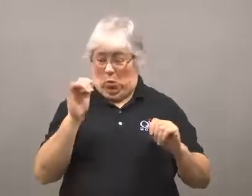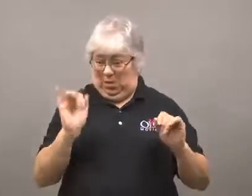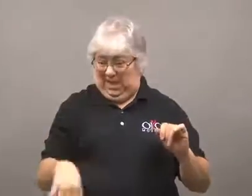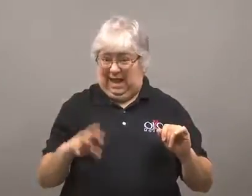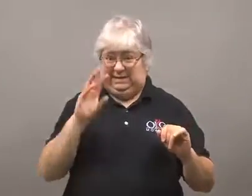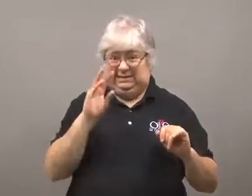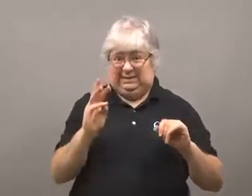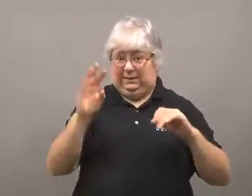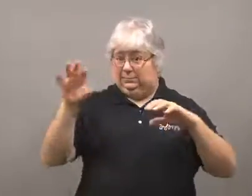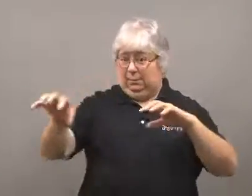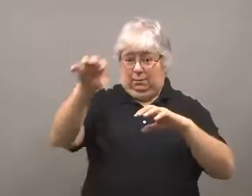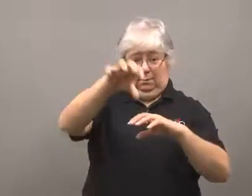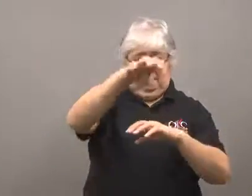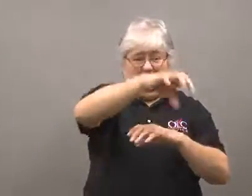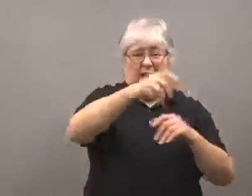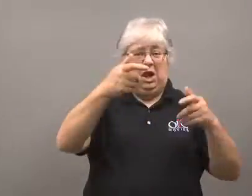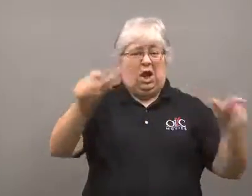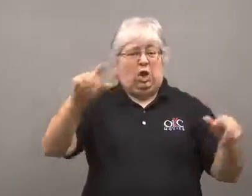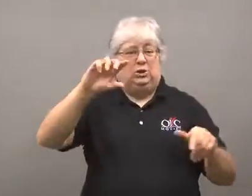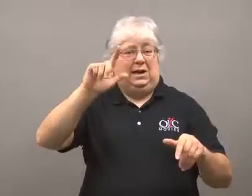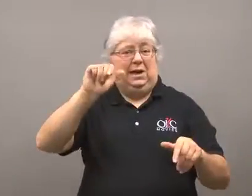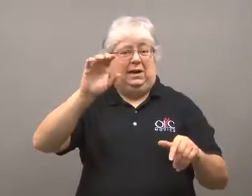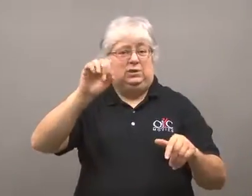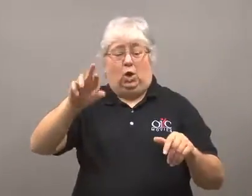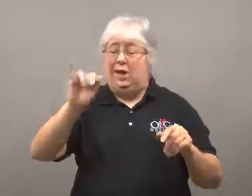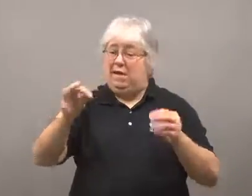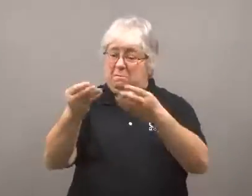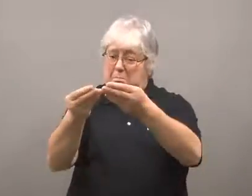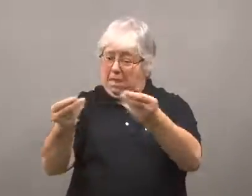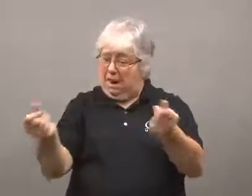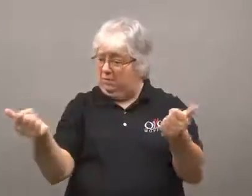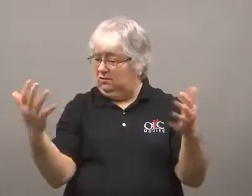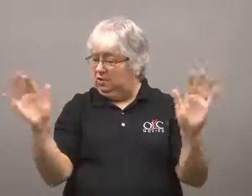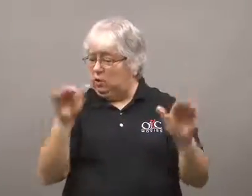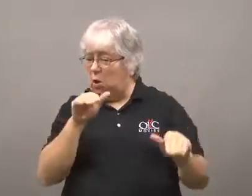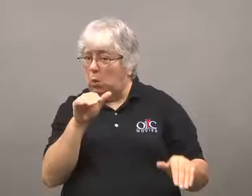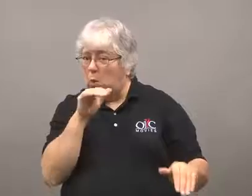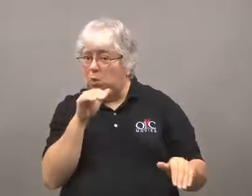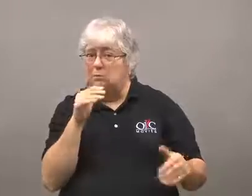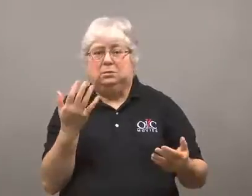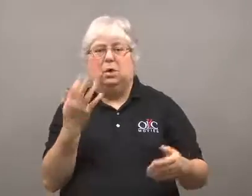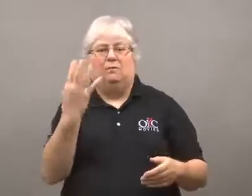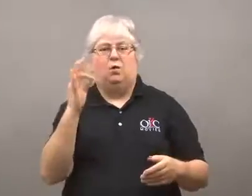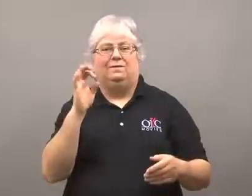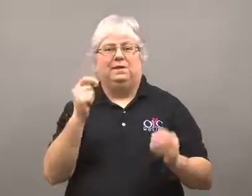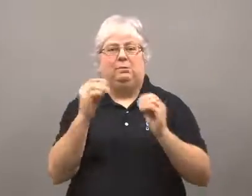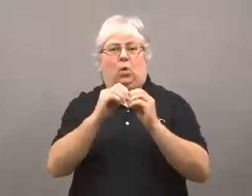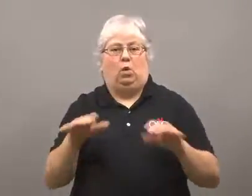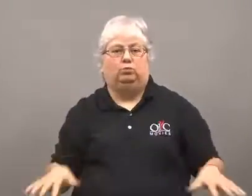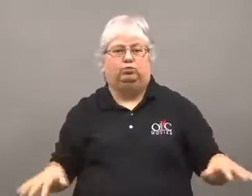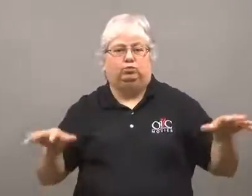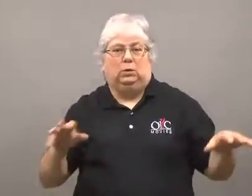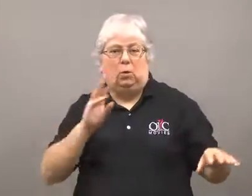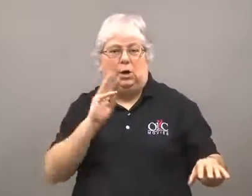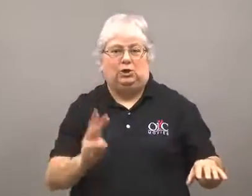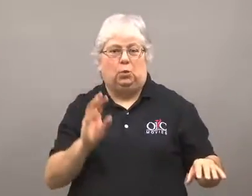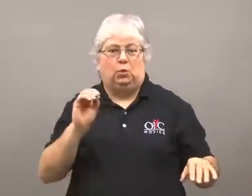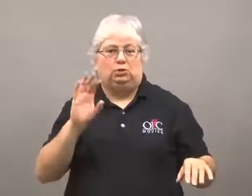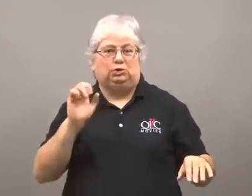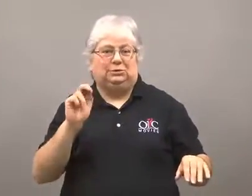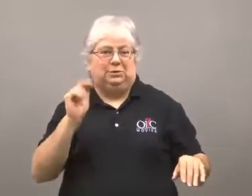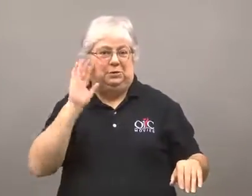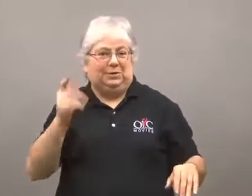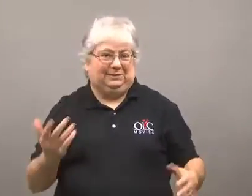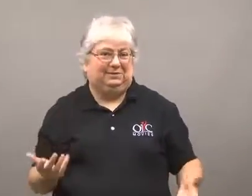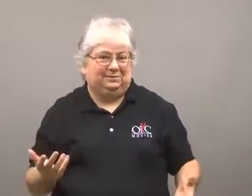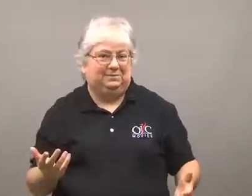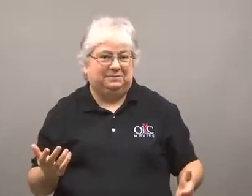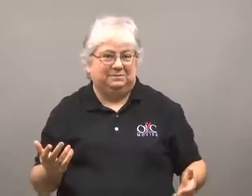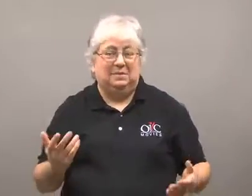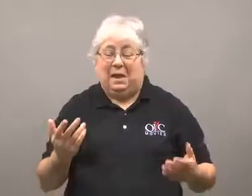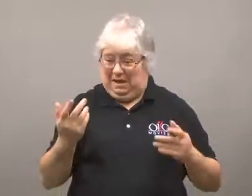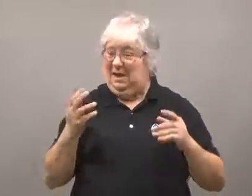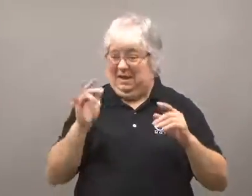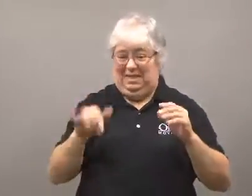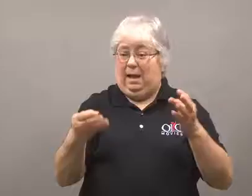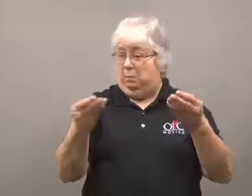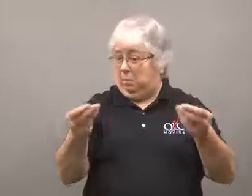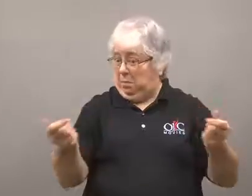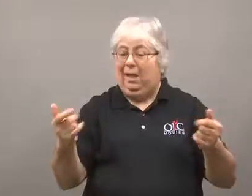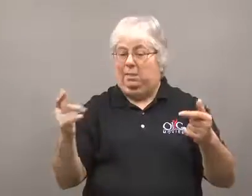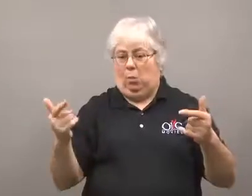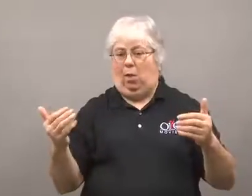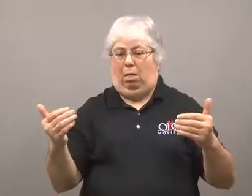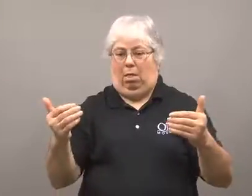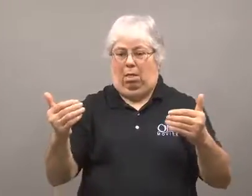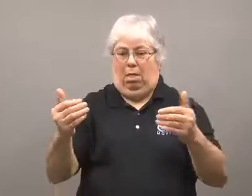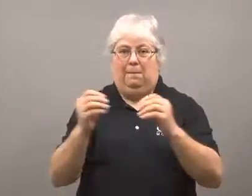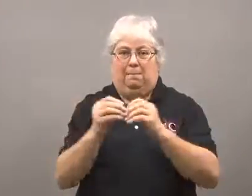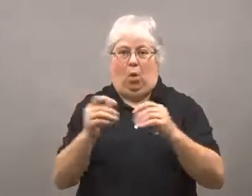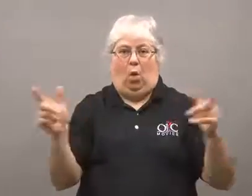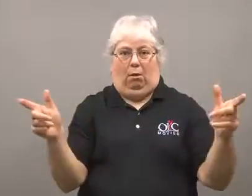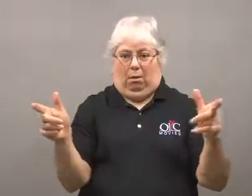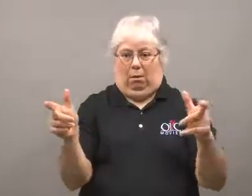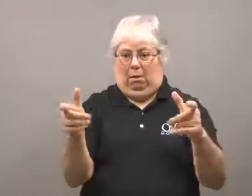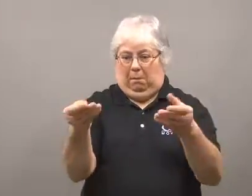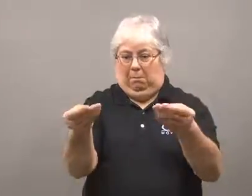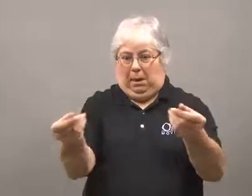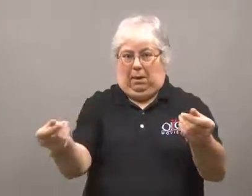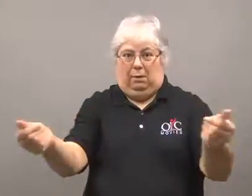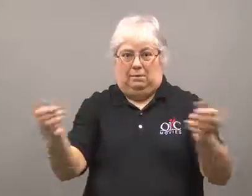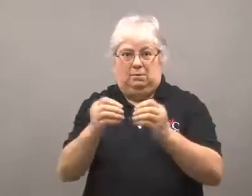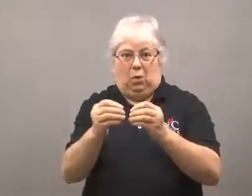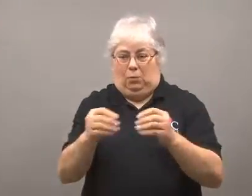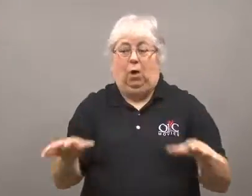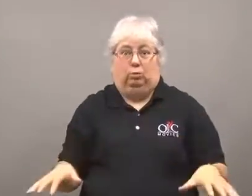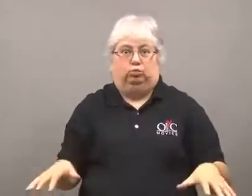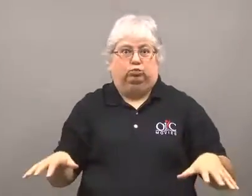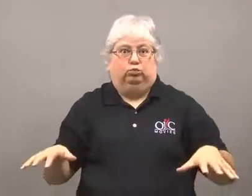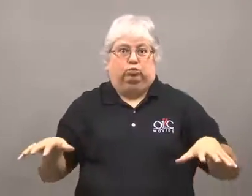These six glaciers would cause a 4 foot rise in sea level if melted away altogether.